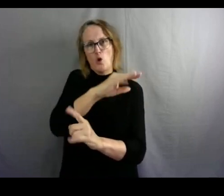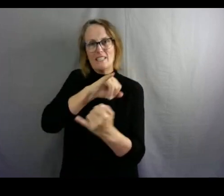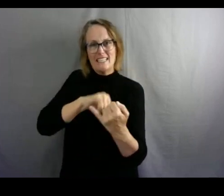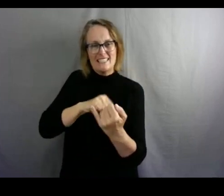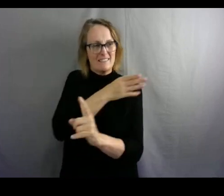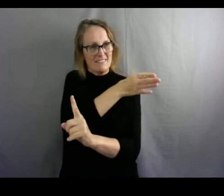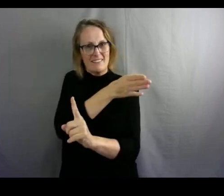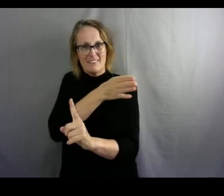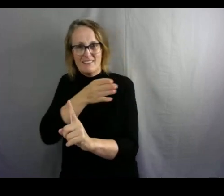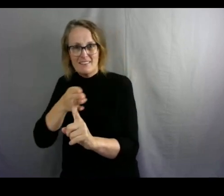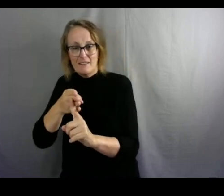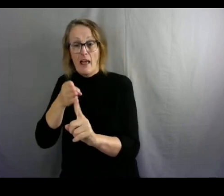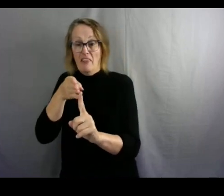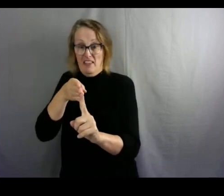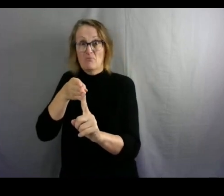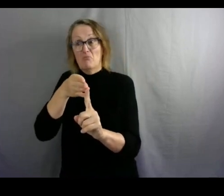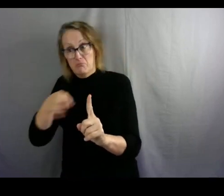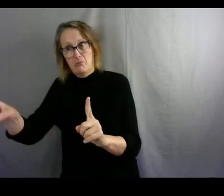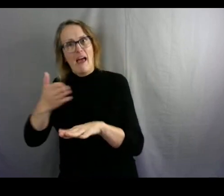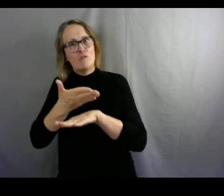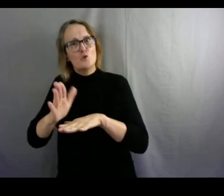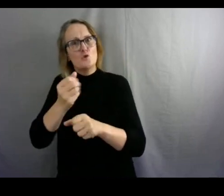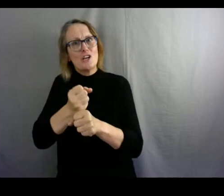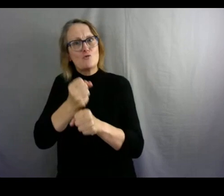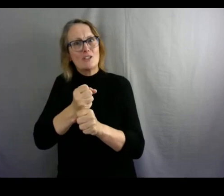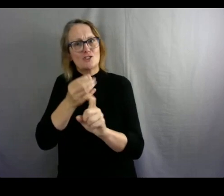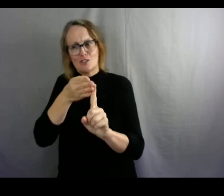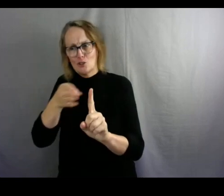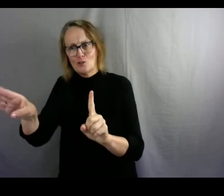by a new generation of artists, you know, by Seurat, Signac,